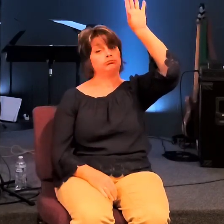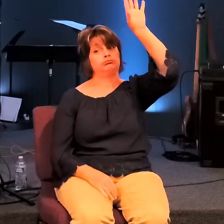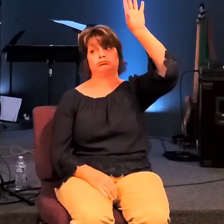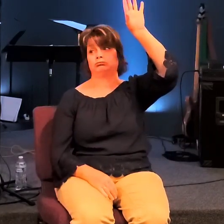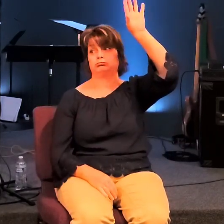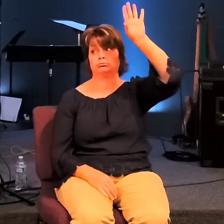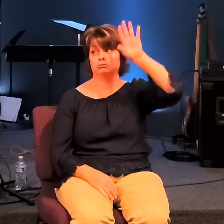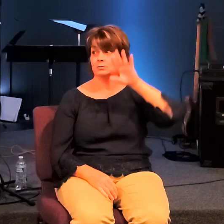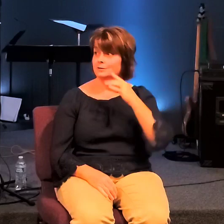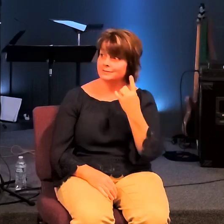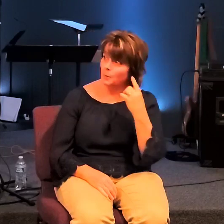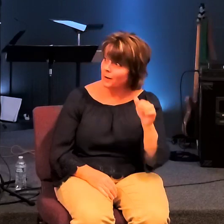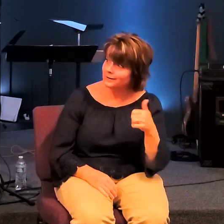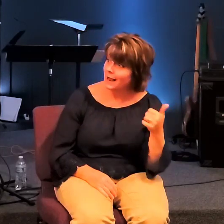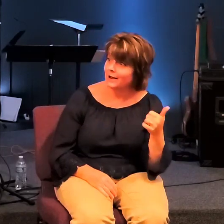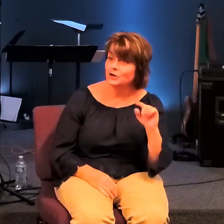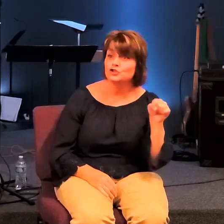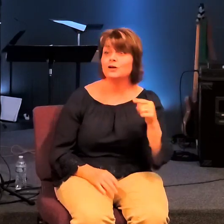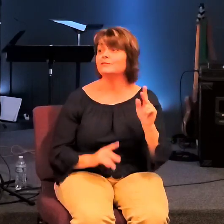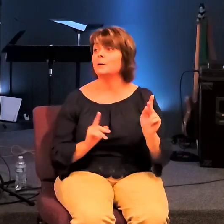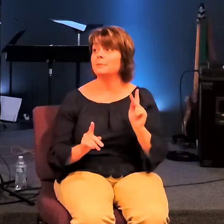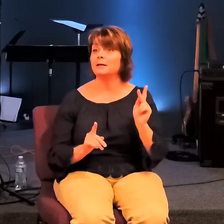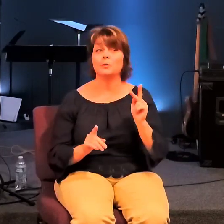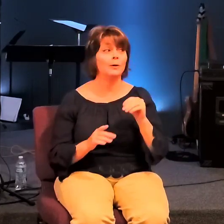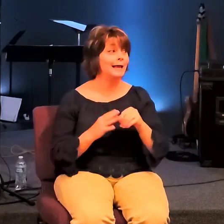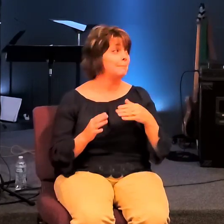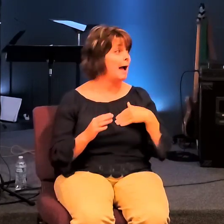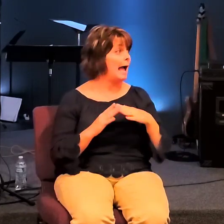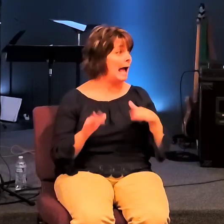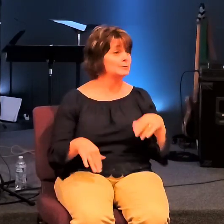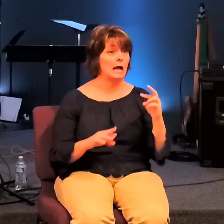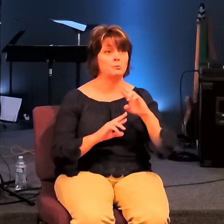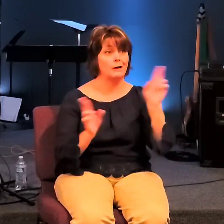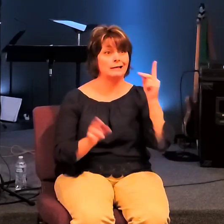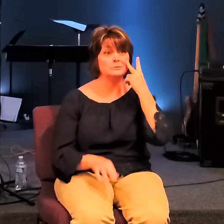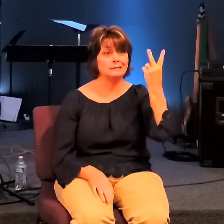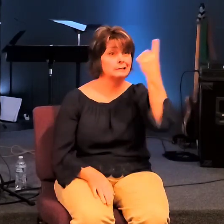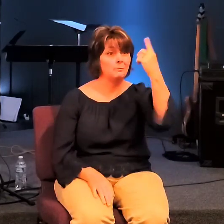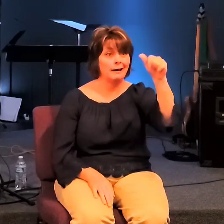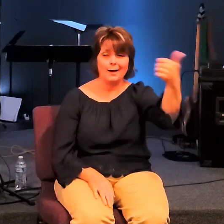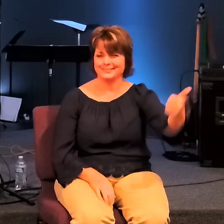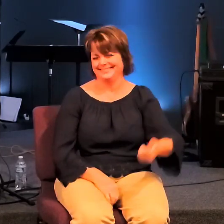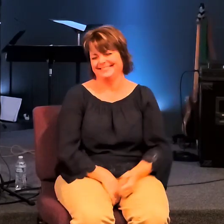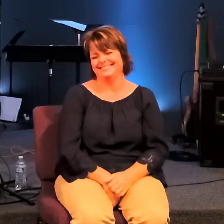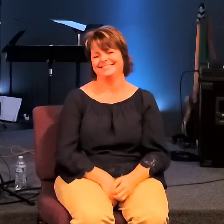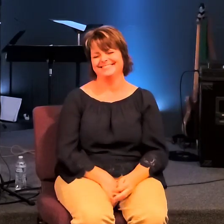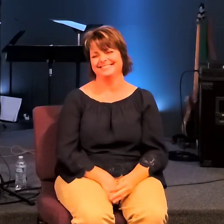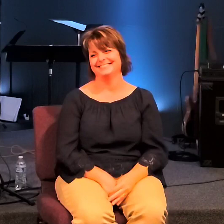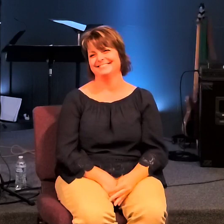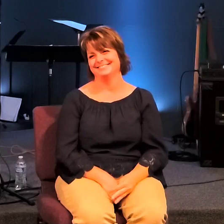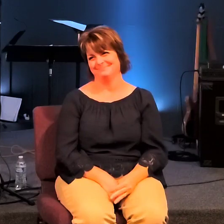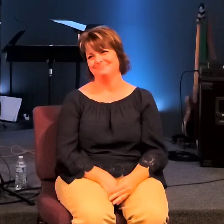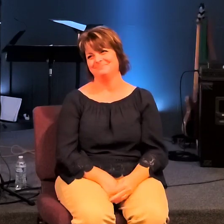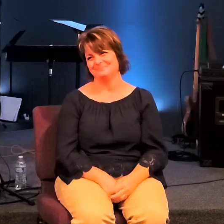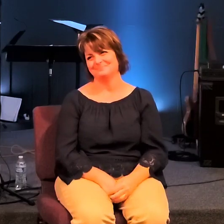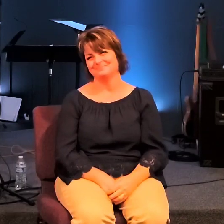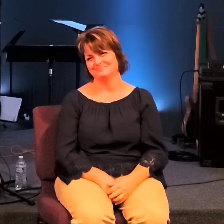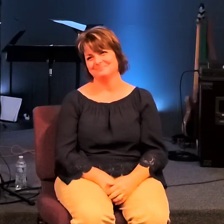else than just the people here in my house one of those funny or memes that I saw on